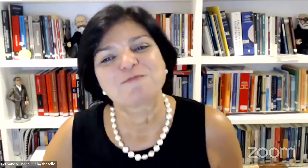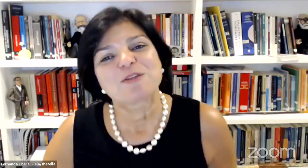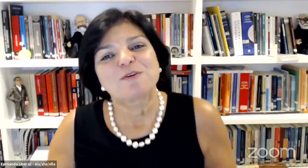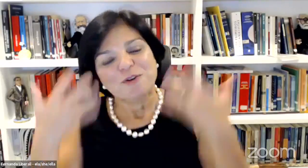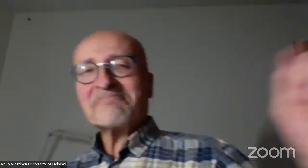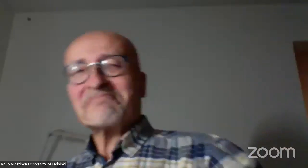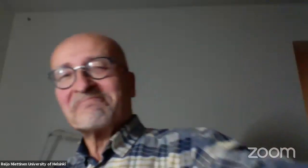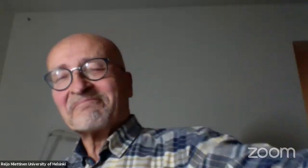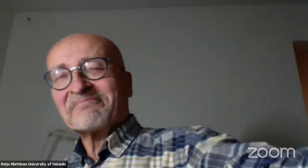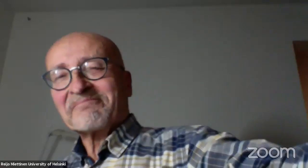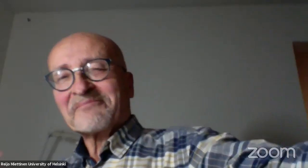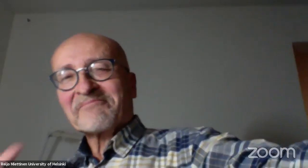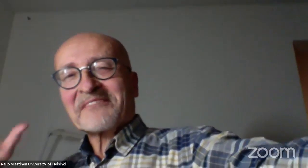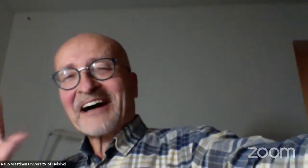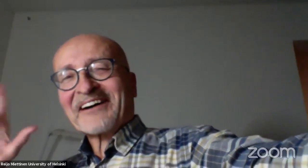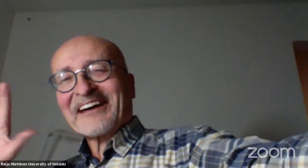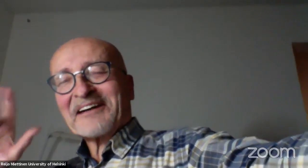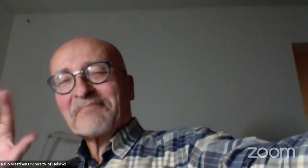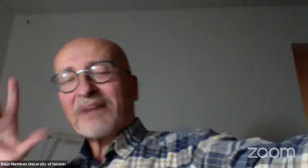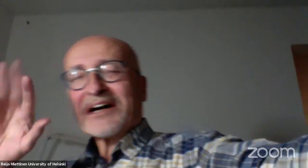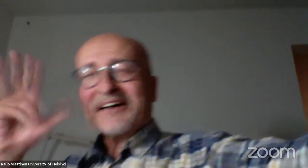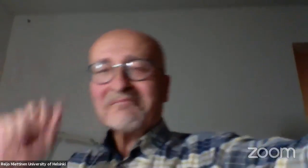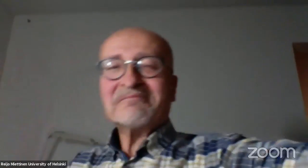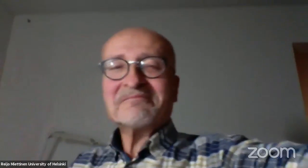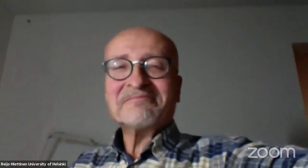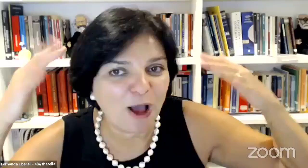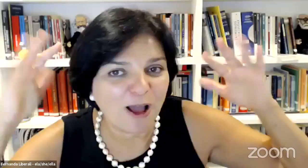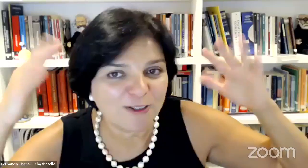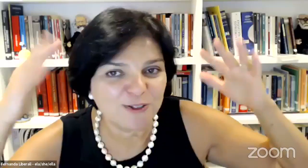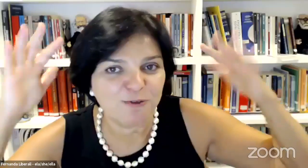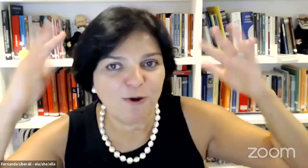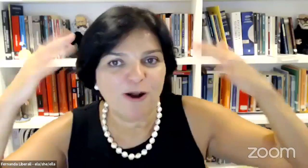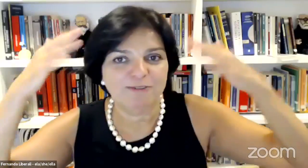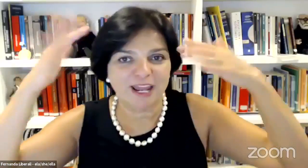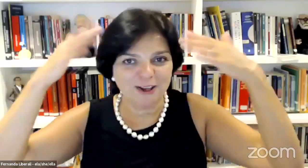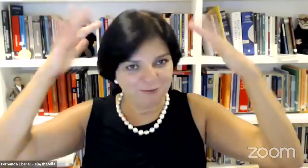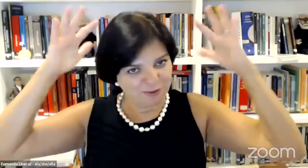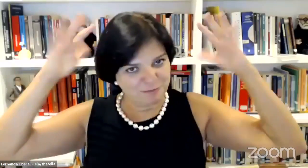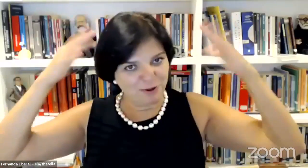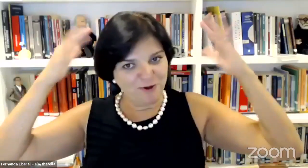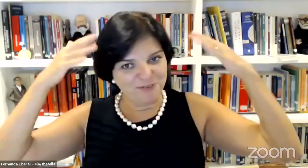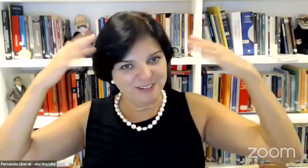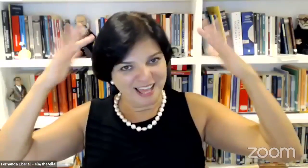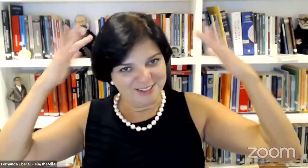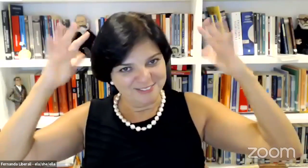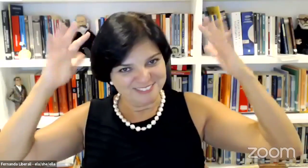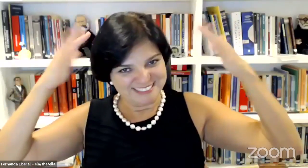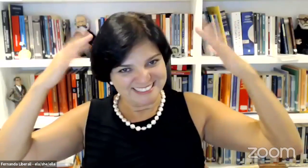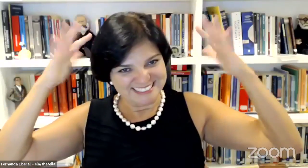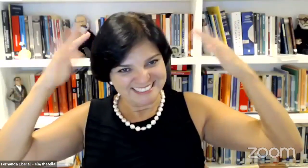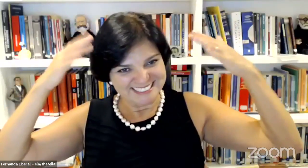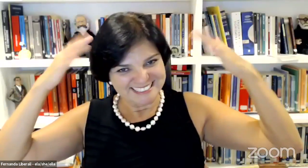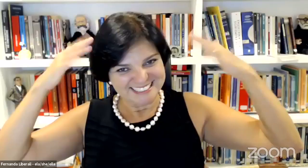Great Good. Great. Thank you again. Thank you so much. around of applause for a radio